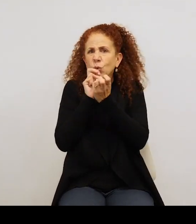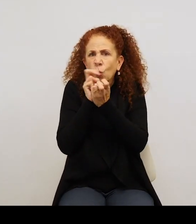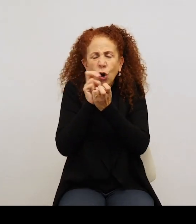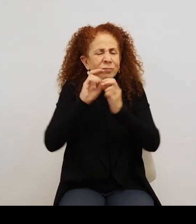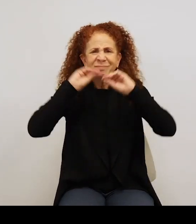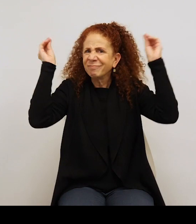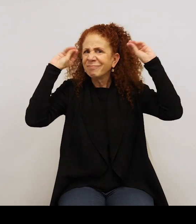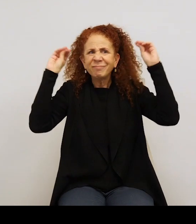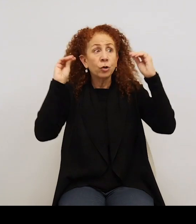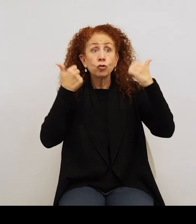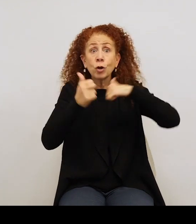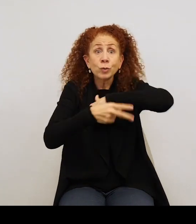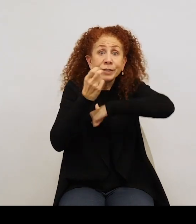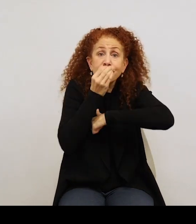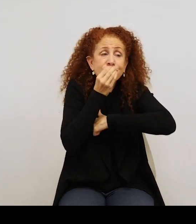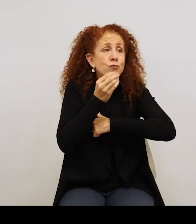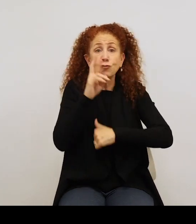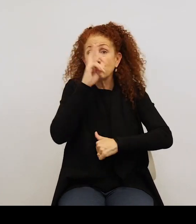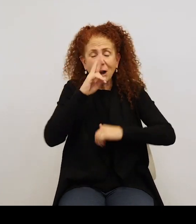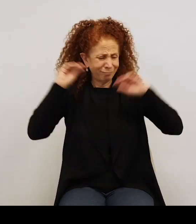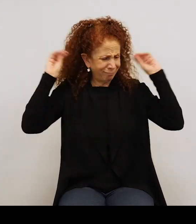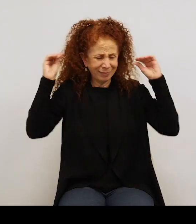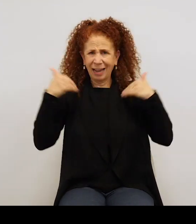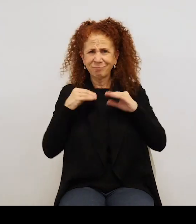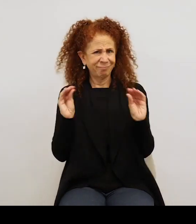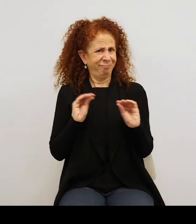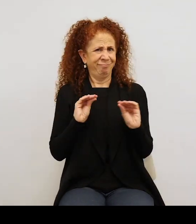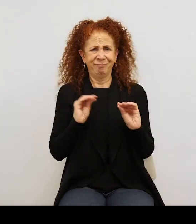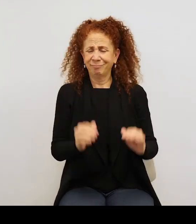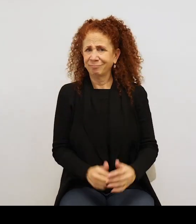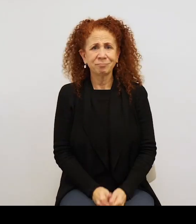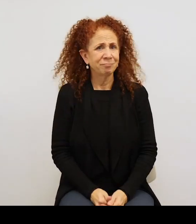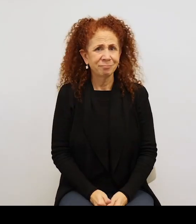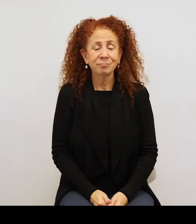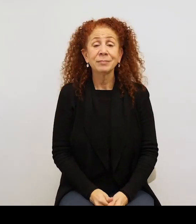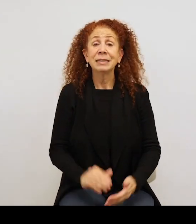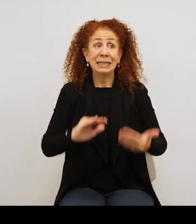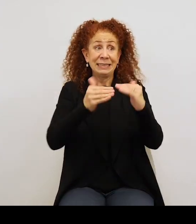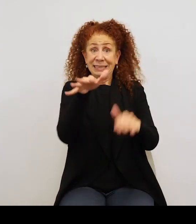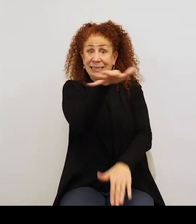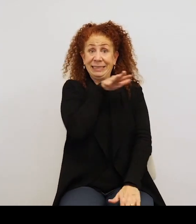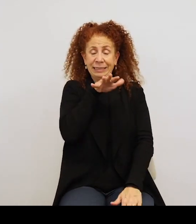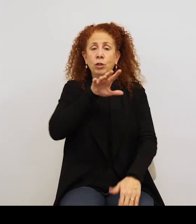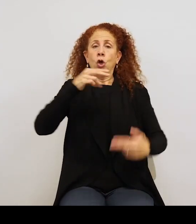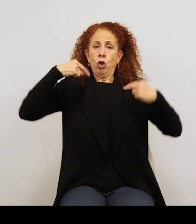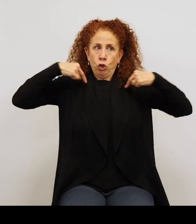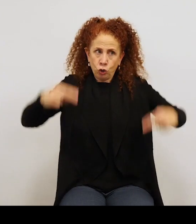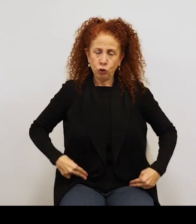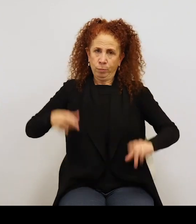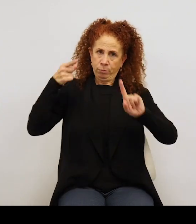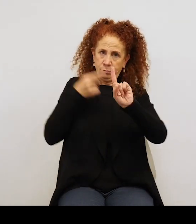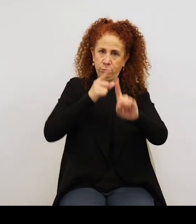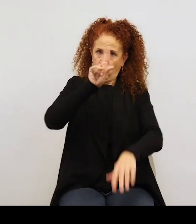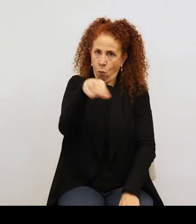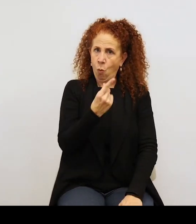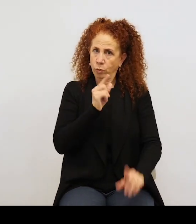to steal food, no rats roaming the underworld. Cities are humanized spaces.